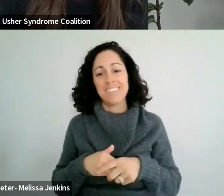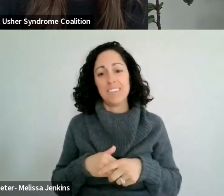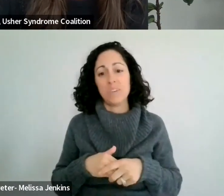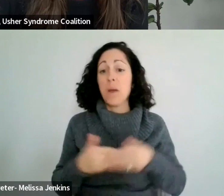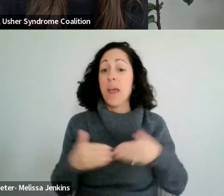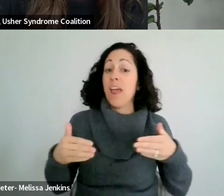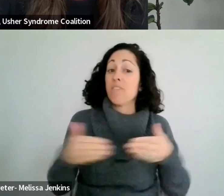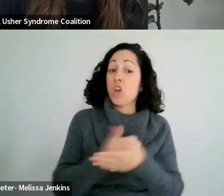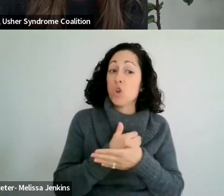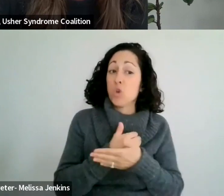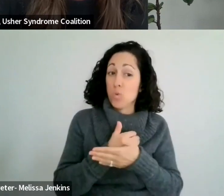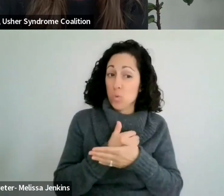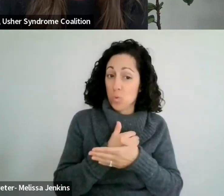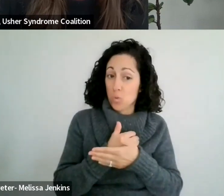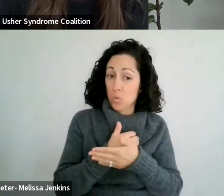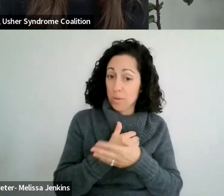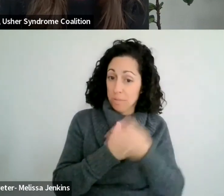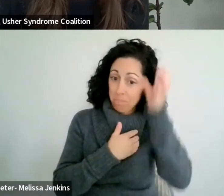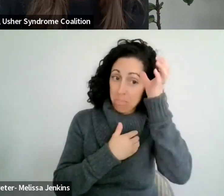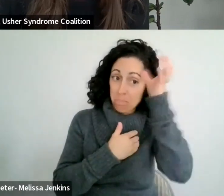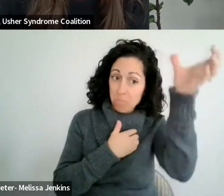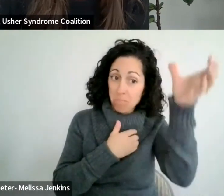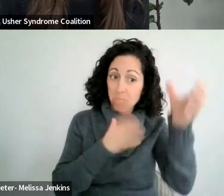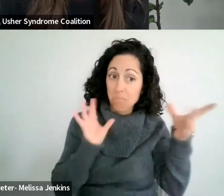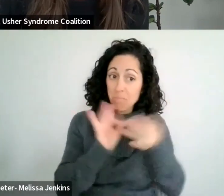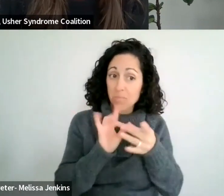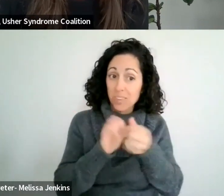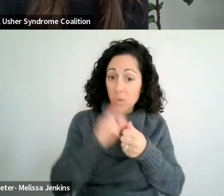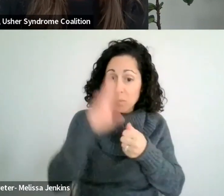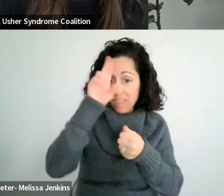Coalition and and that's very close to my heart as the